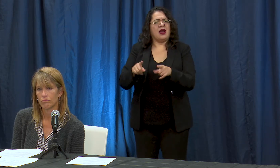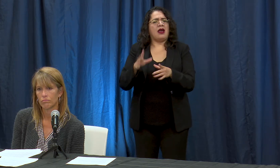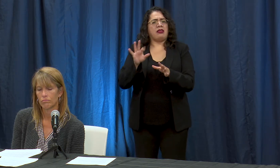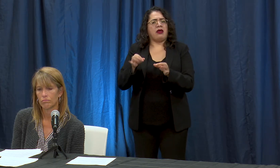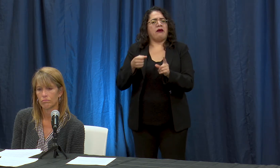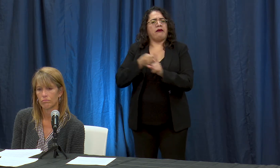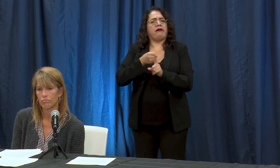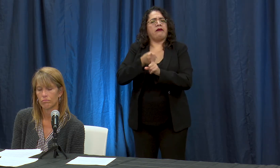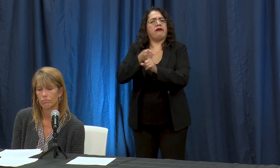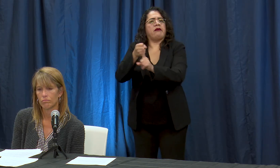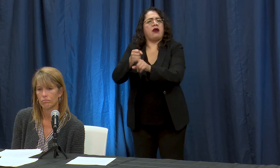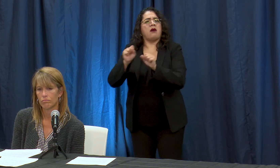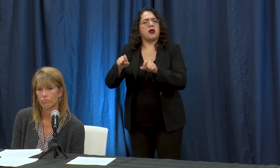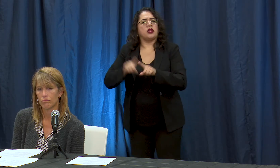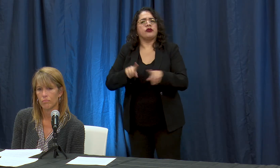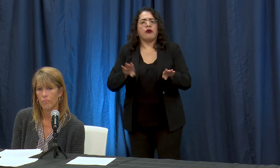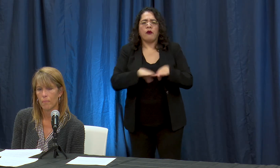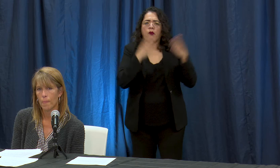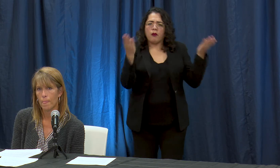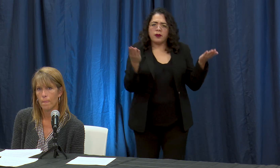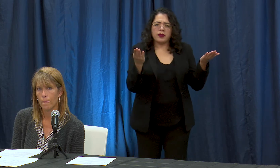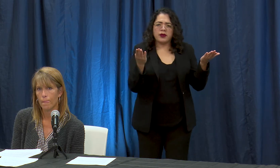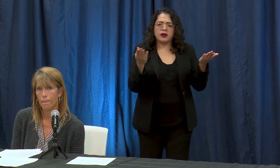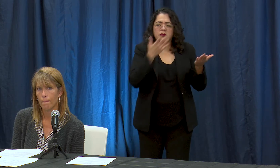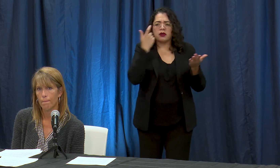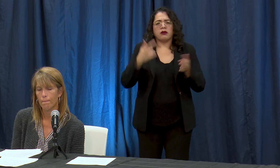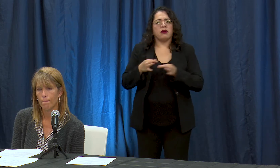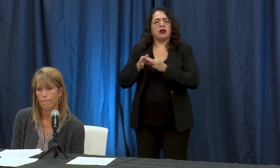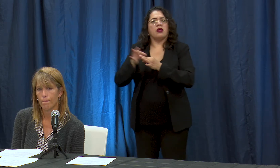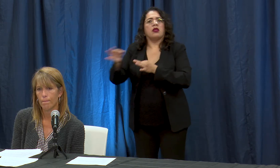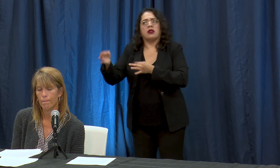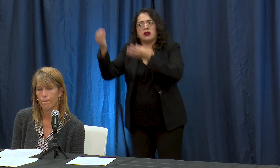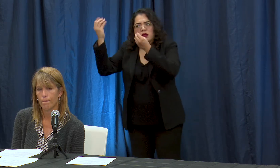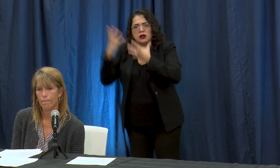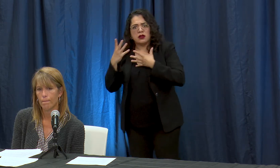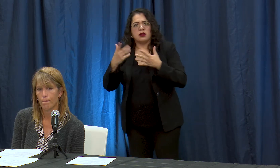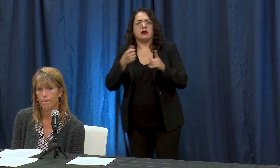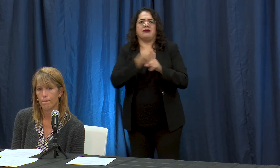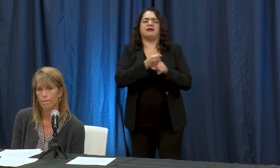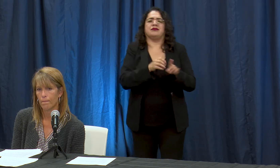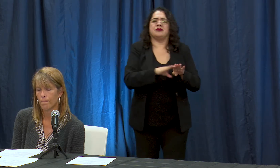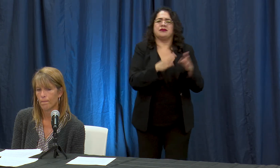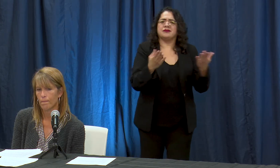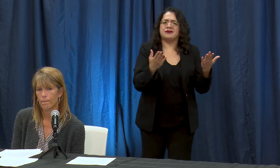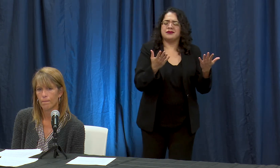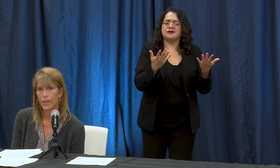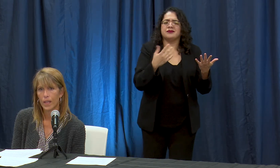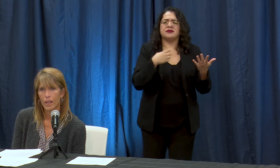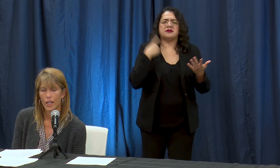know how that data may impact how the city looks at plans moving forward?